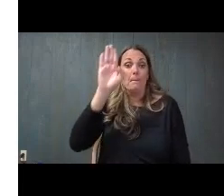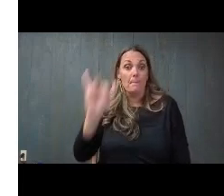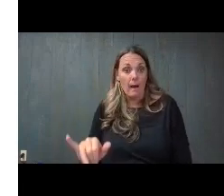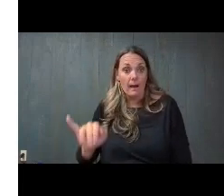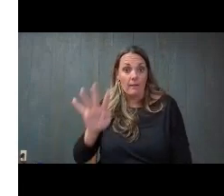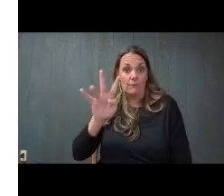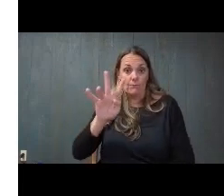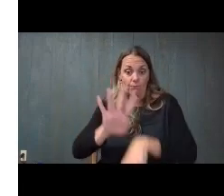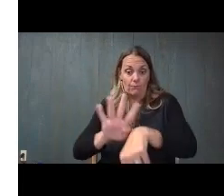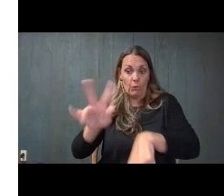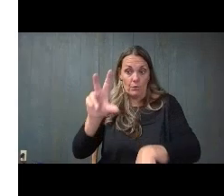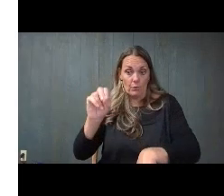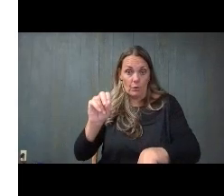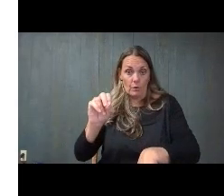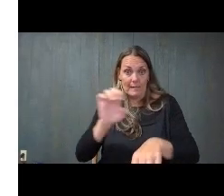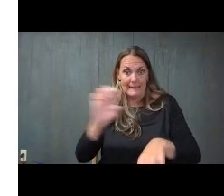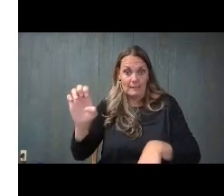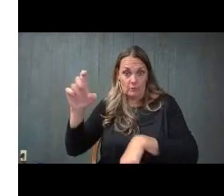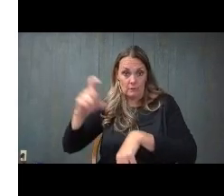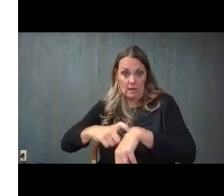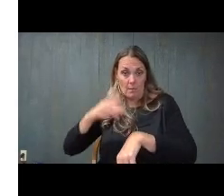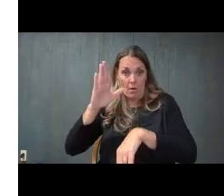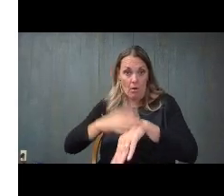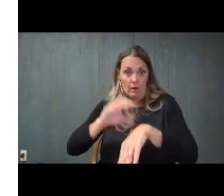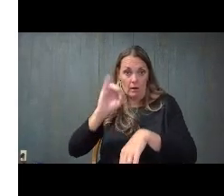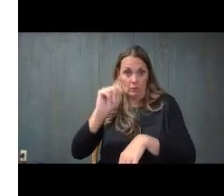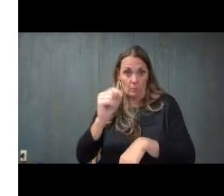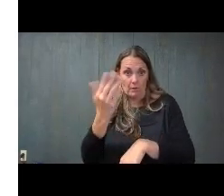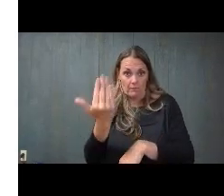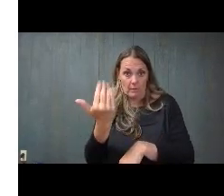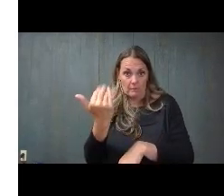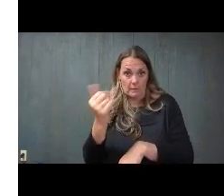Eastern Standard Time on October 15th, 2024.